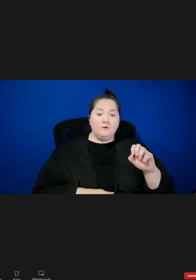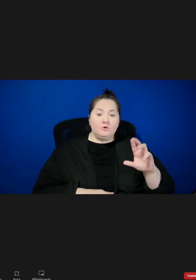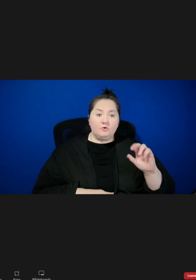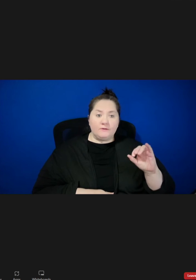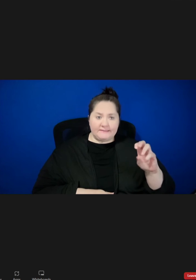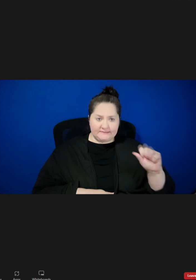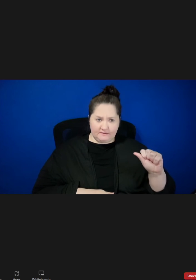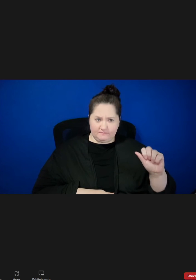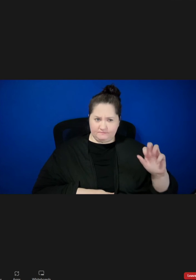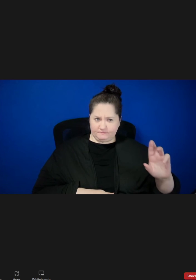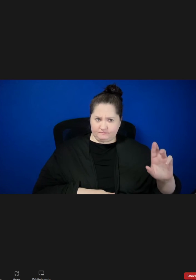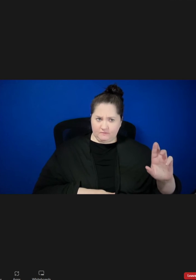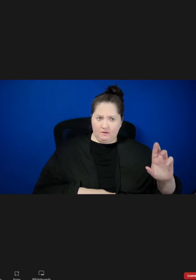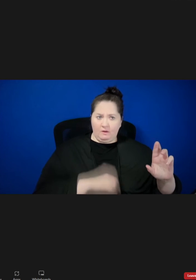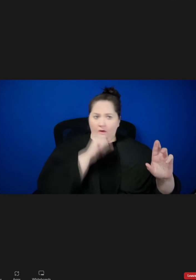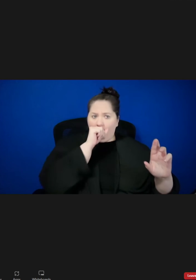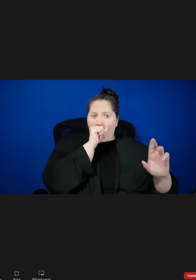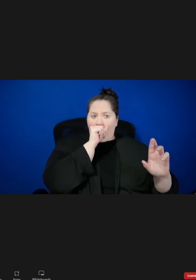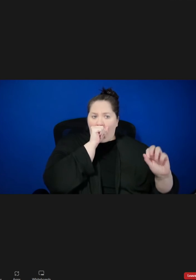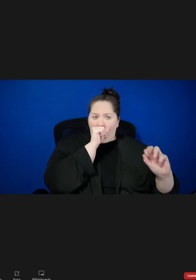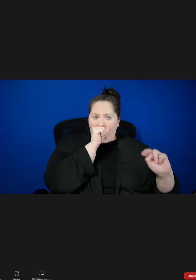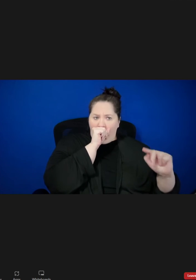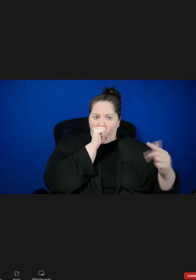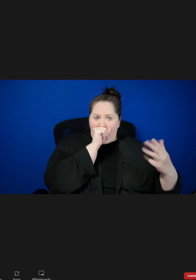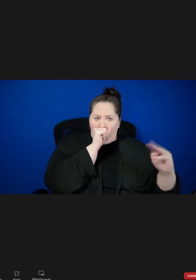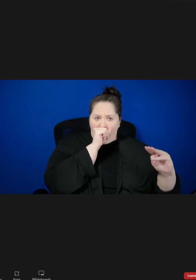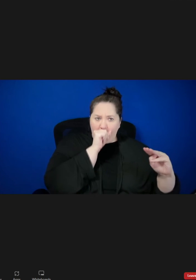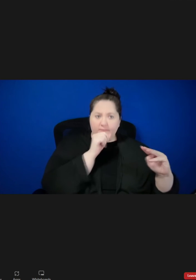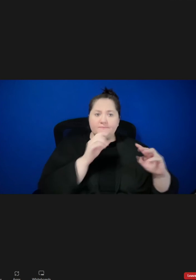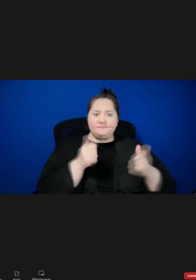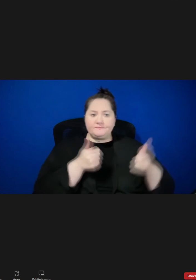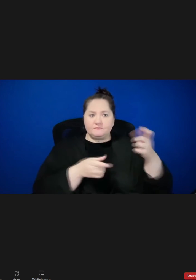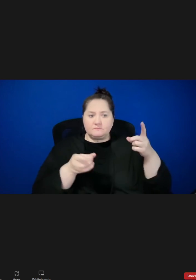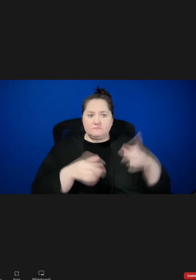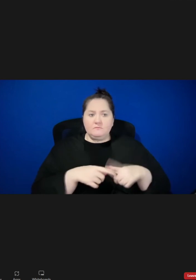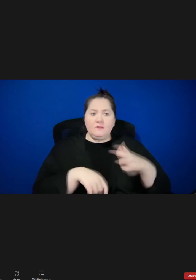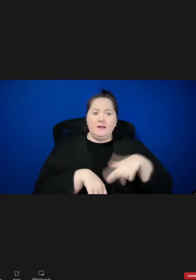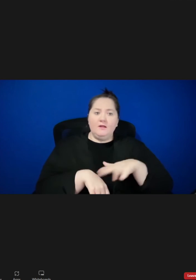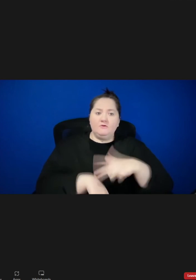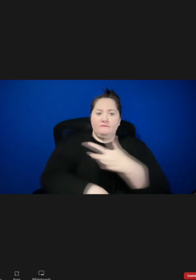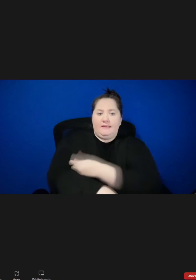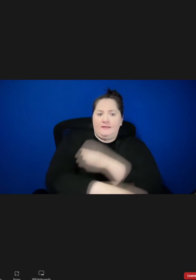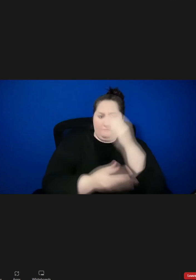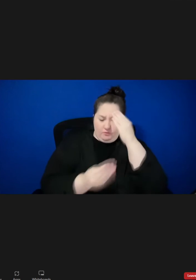the executive director for the National Vaccine Information Center. Our co-founders are parents of